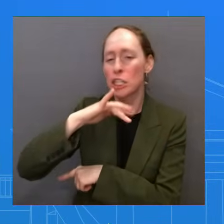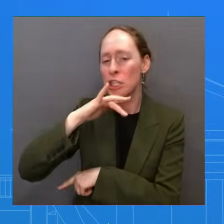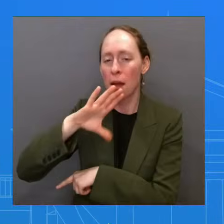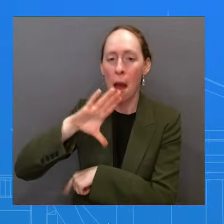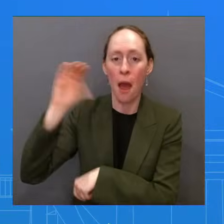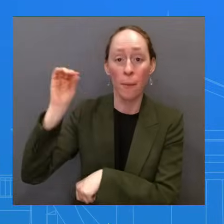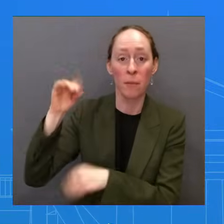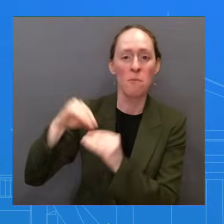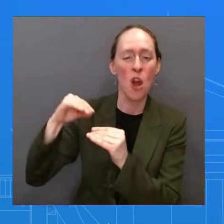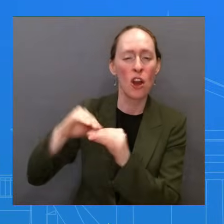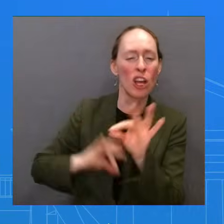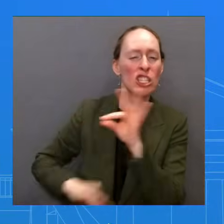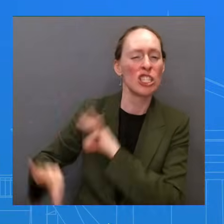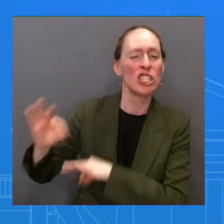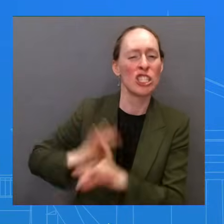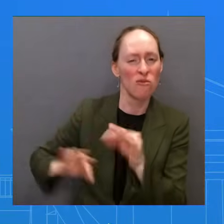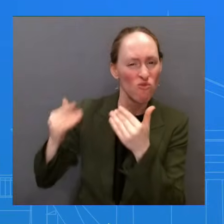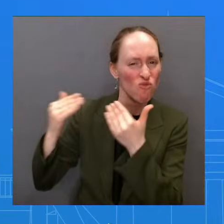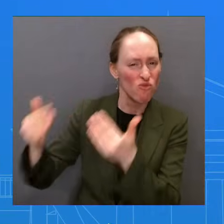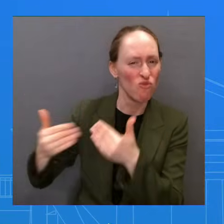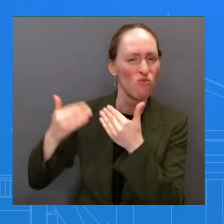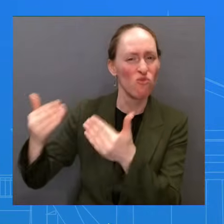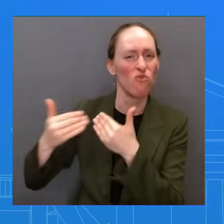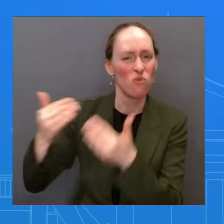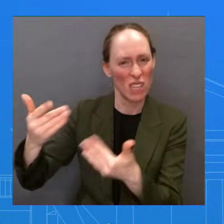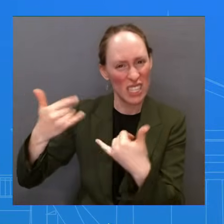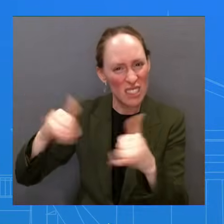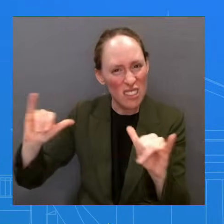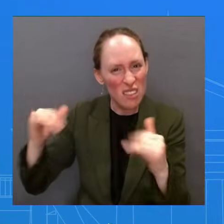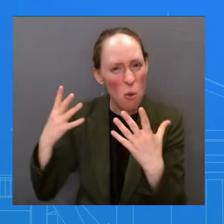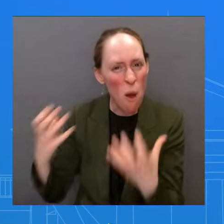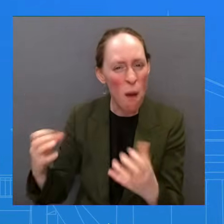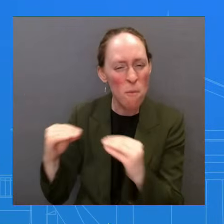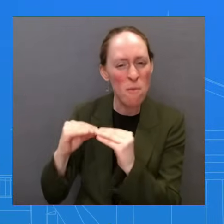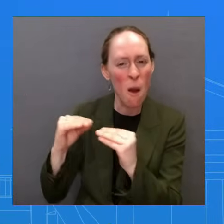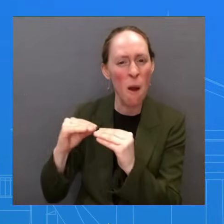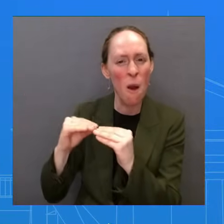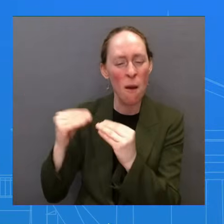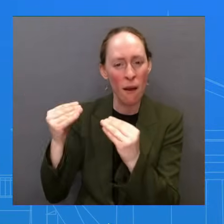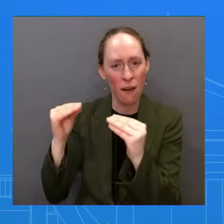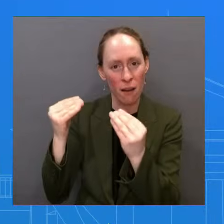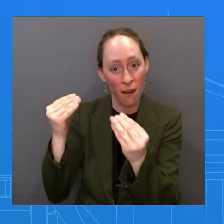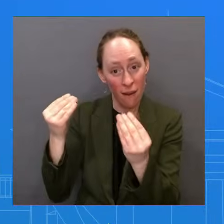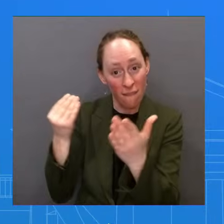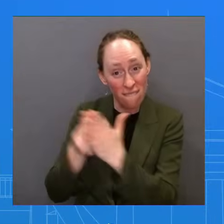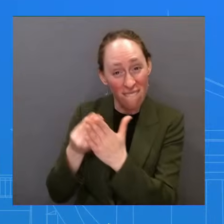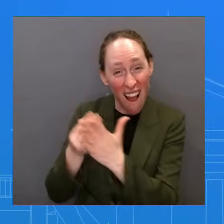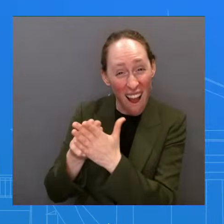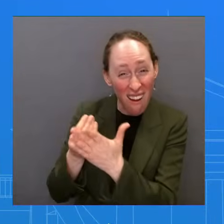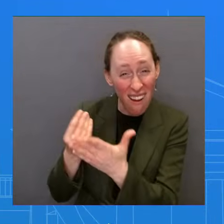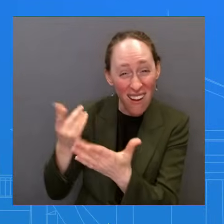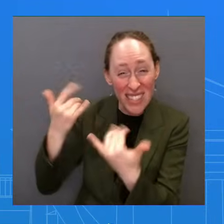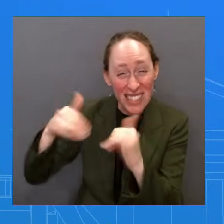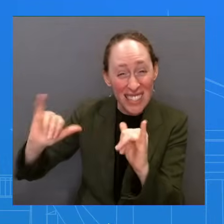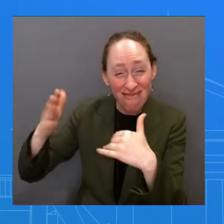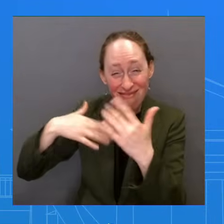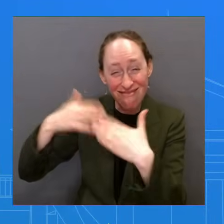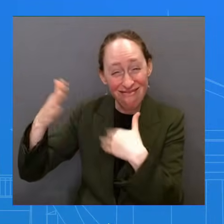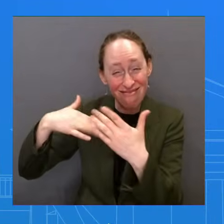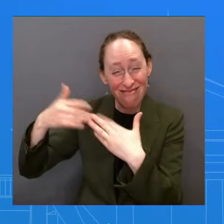for companies that are already posting record profits to the tune of tens of billions of dollars. And they'd be doing that